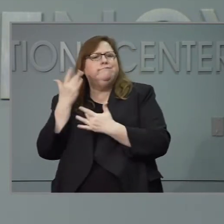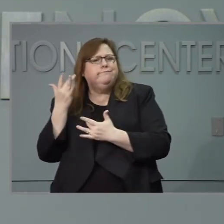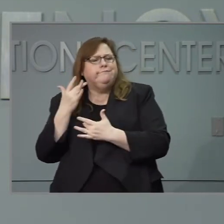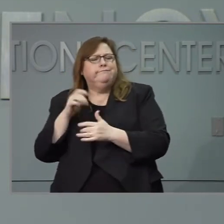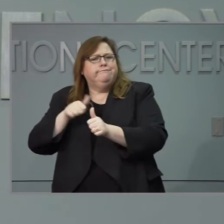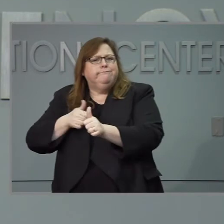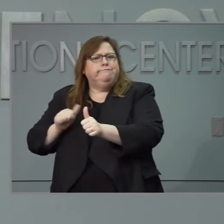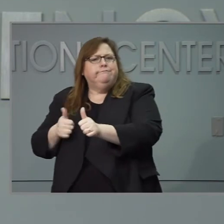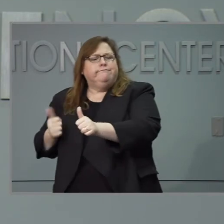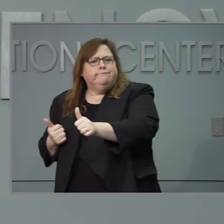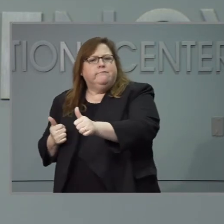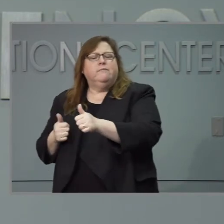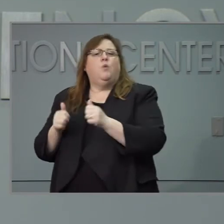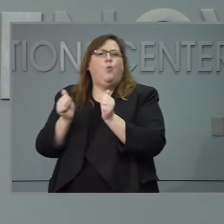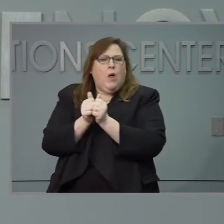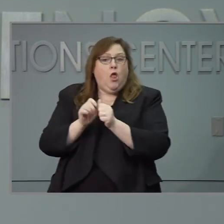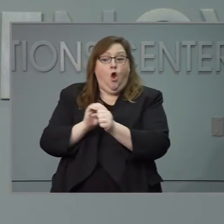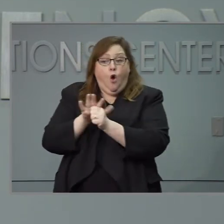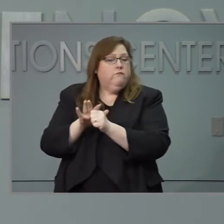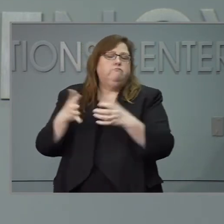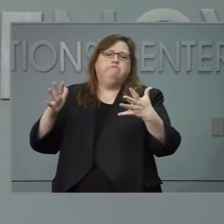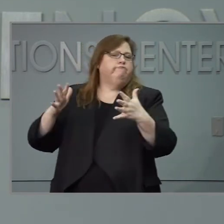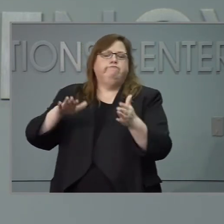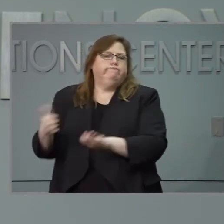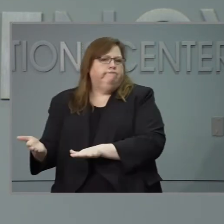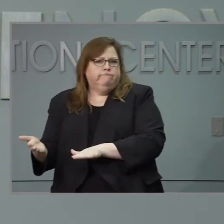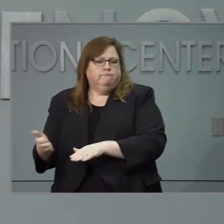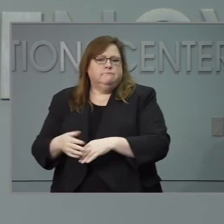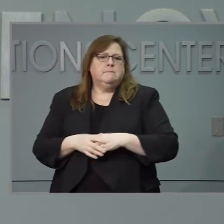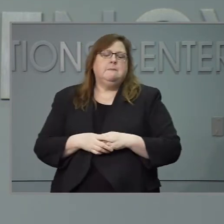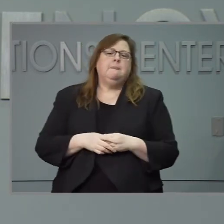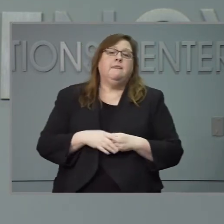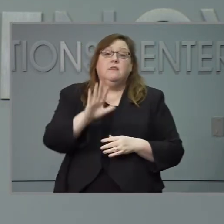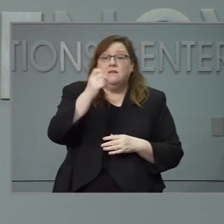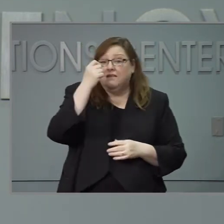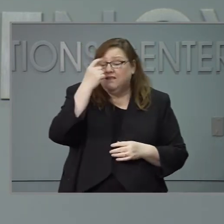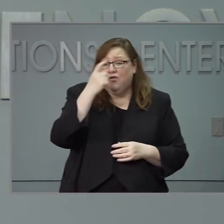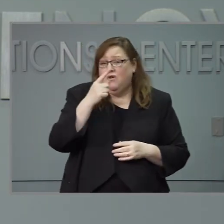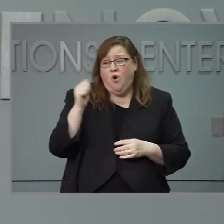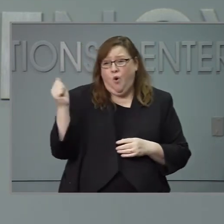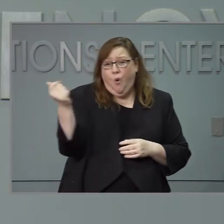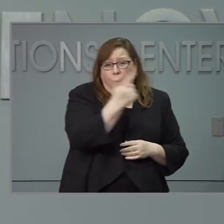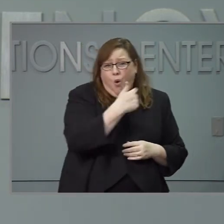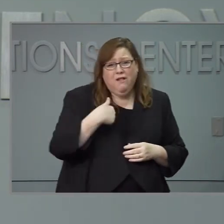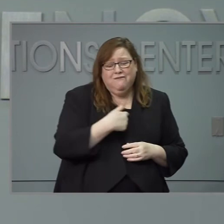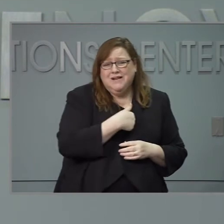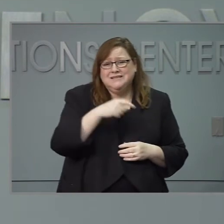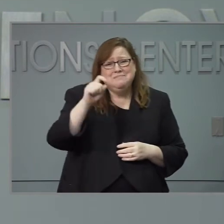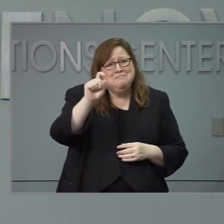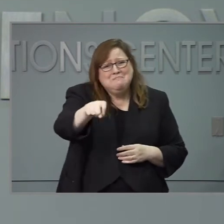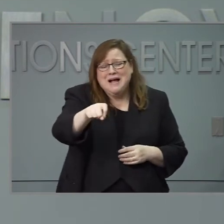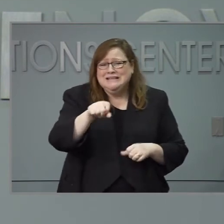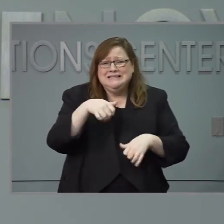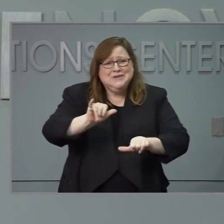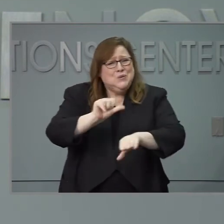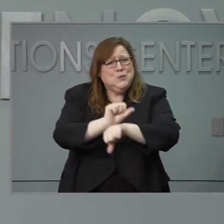PRINCIPIO, CERRARON POR DOS SEMANAS, SOLAMENTE DOS SEMANAS, TODO VA A ESTAR BIEN Y DESPUÉS DOS MESES, UN MES, DOS MESES Y